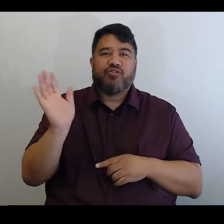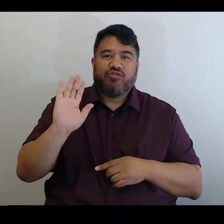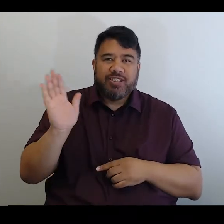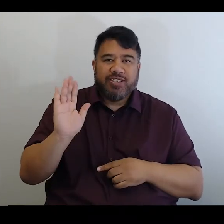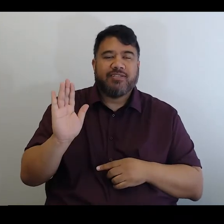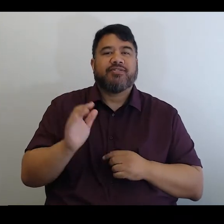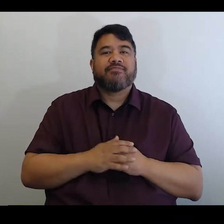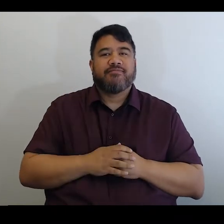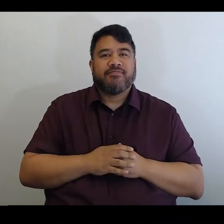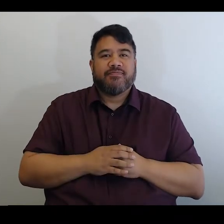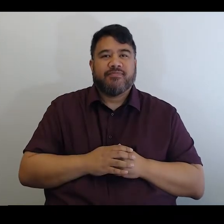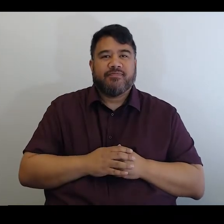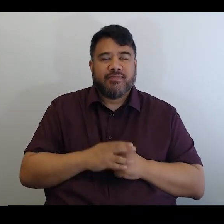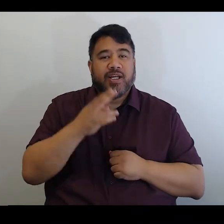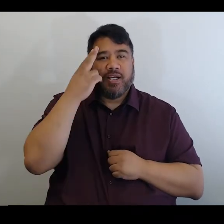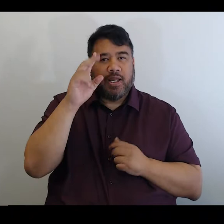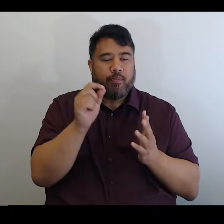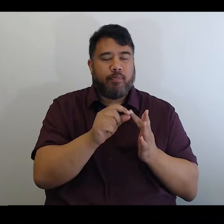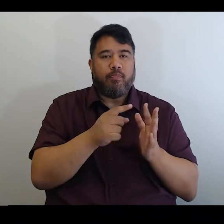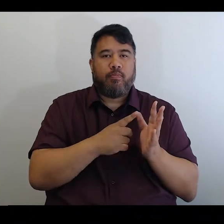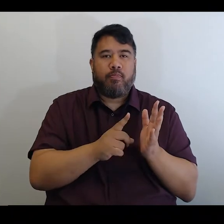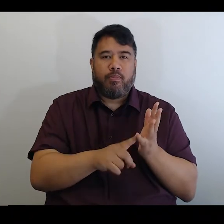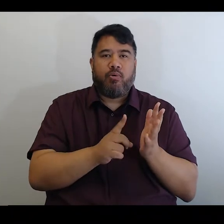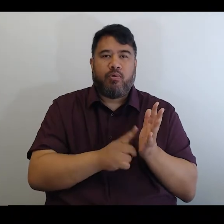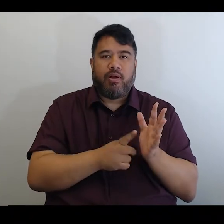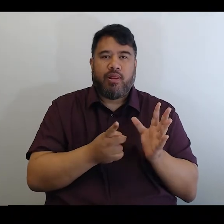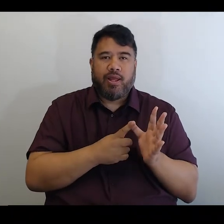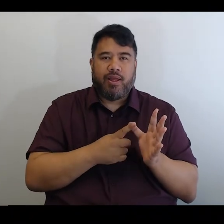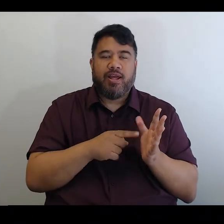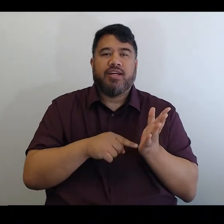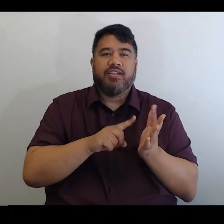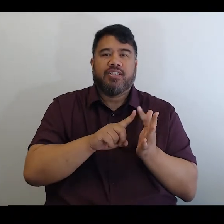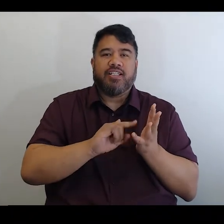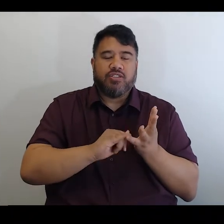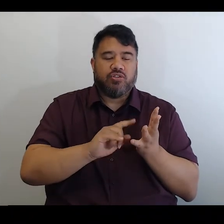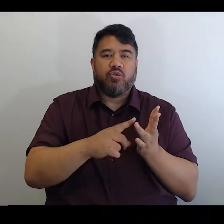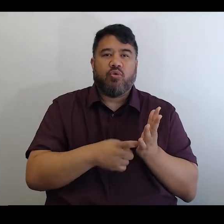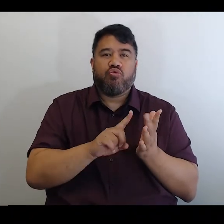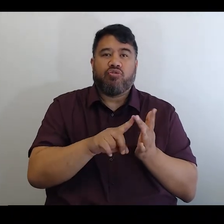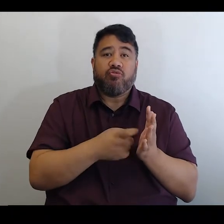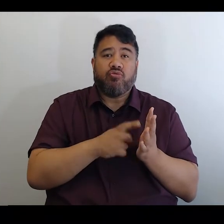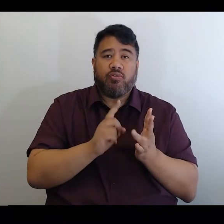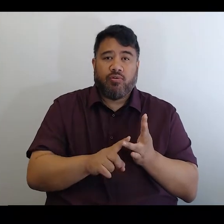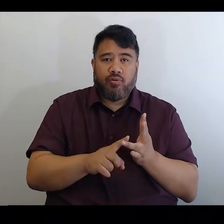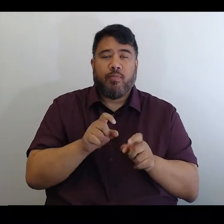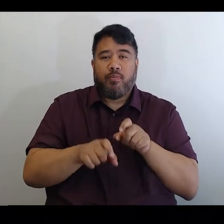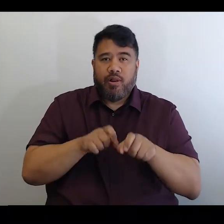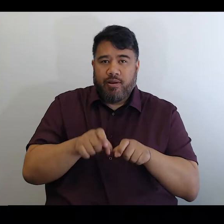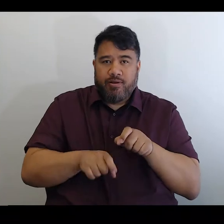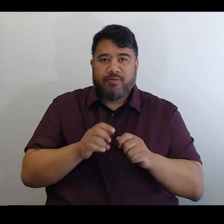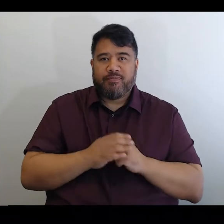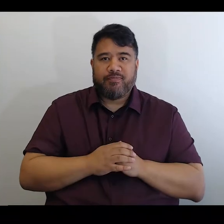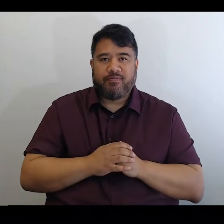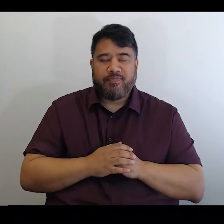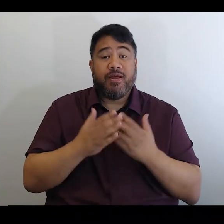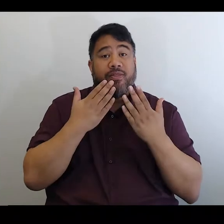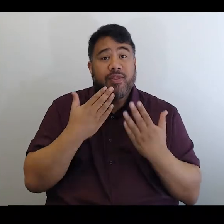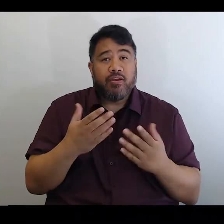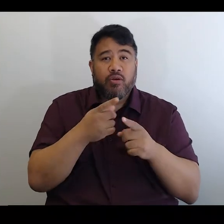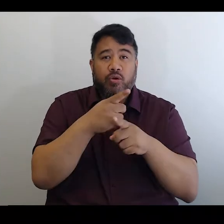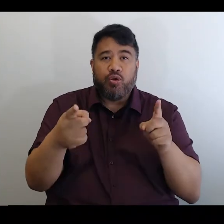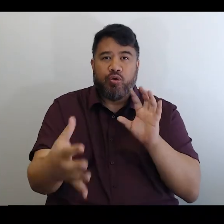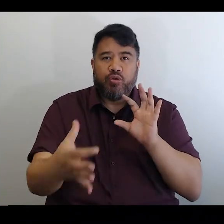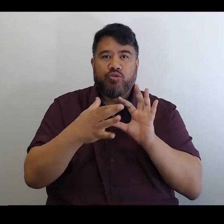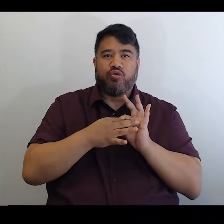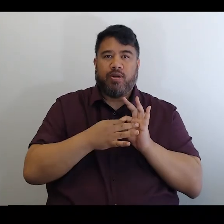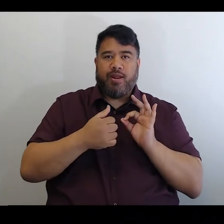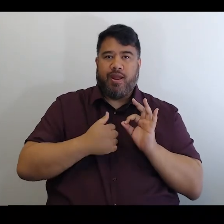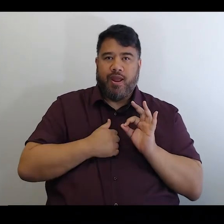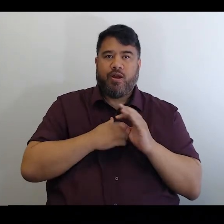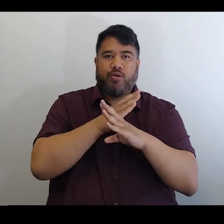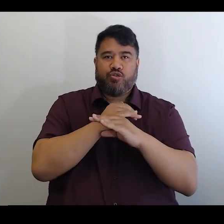My name is Paula Tesoriero and it's been lovely seeing people join tonight's zoom and recognizing many of those names and faces.